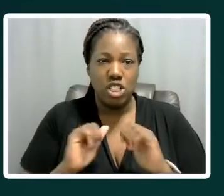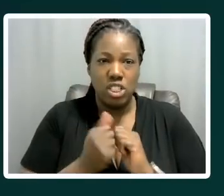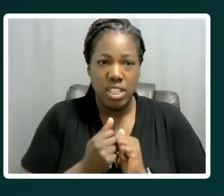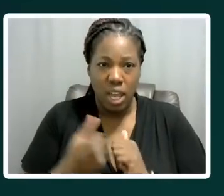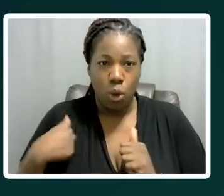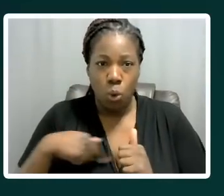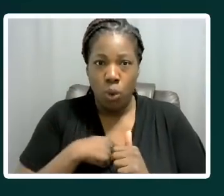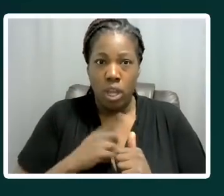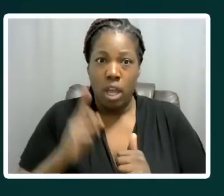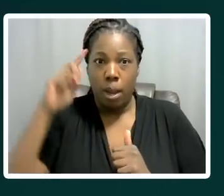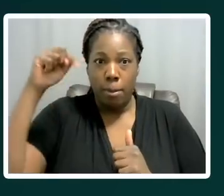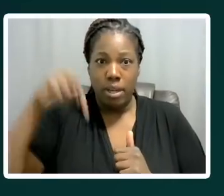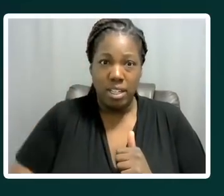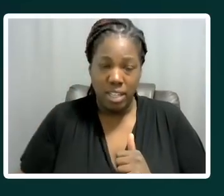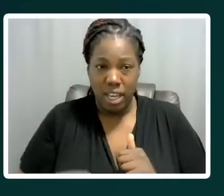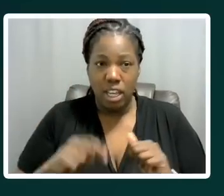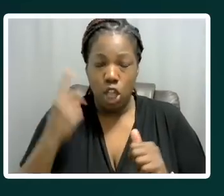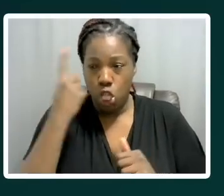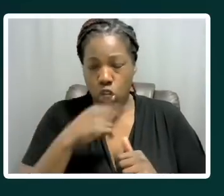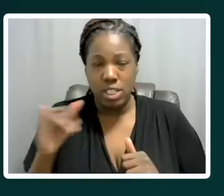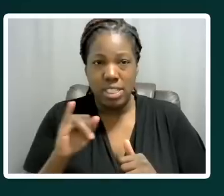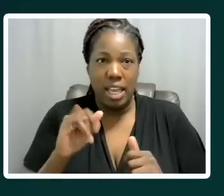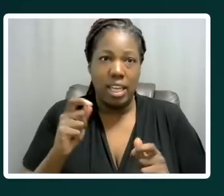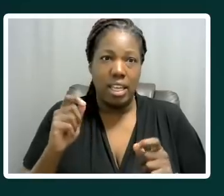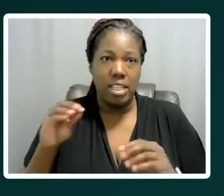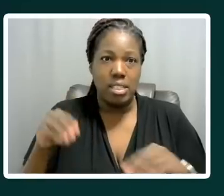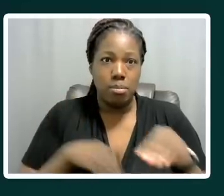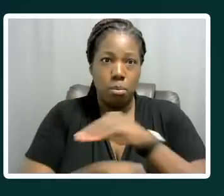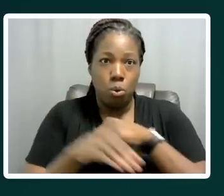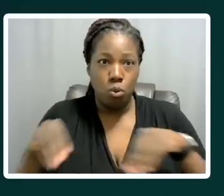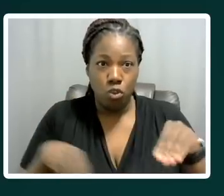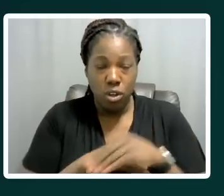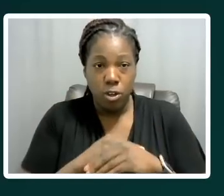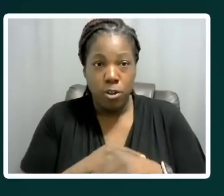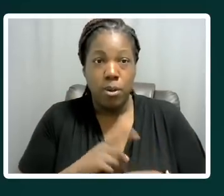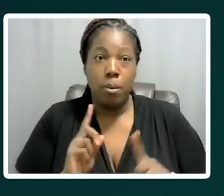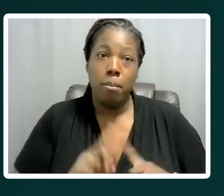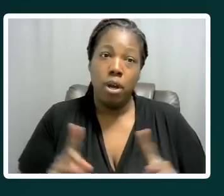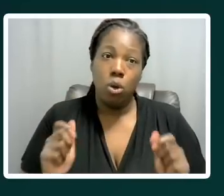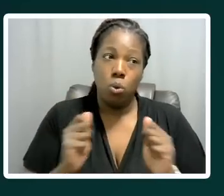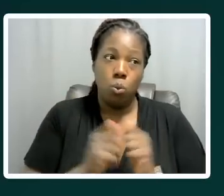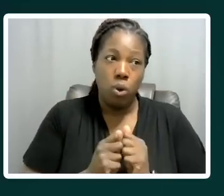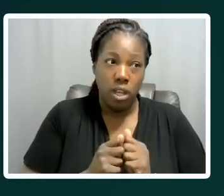make it look like it's rotating. Similarly, with the particle system in safe landing,